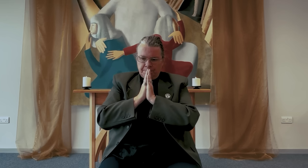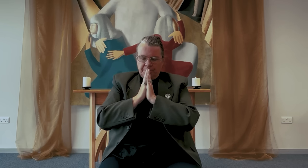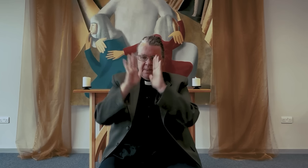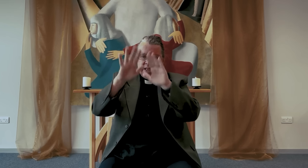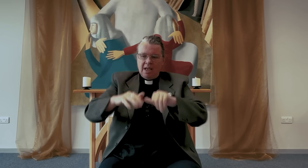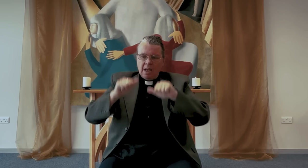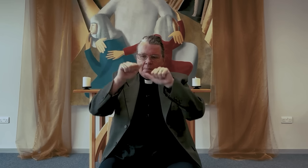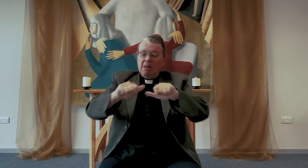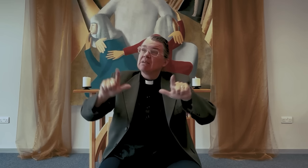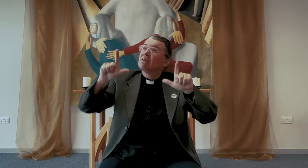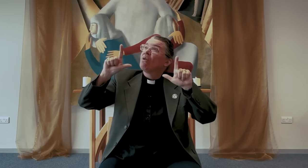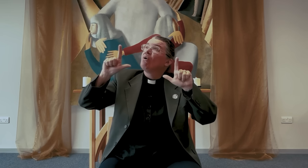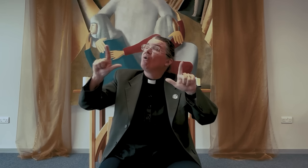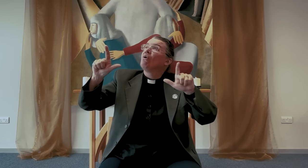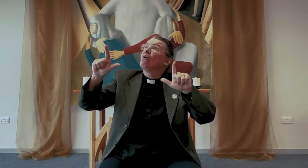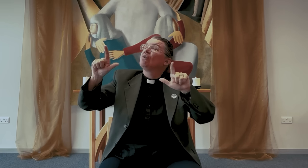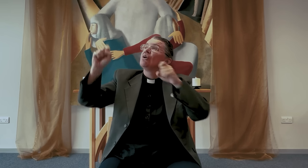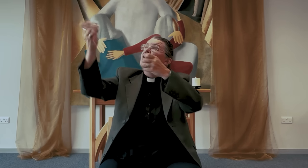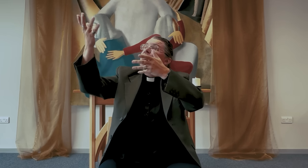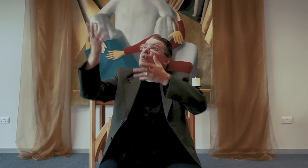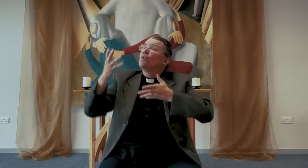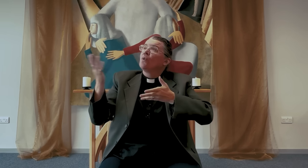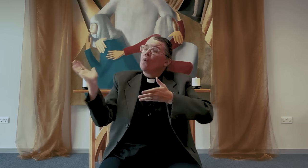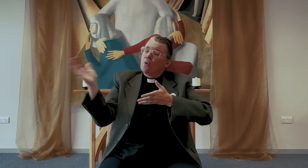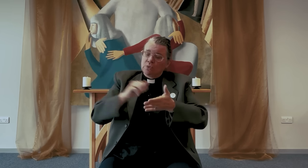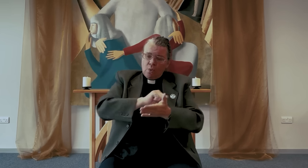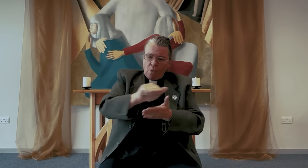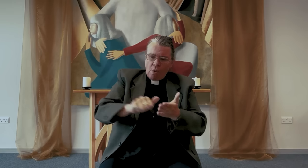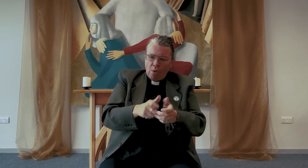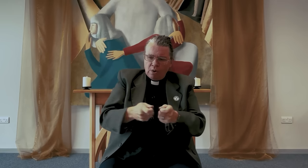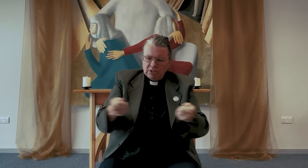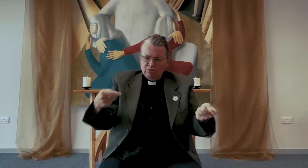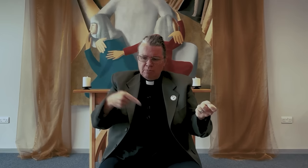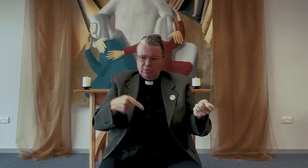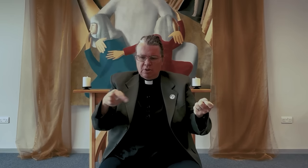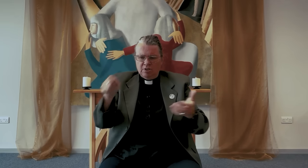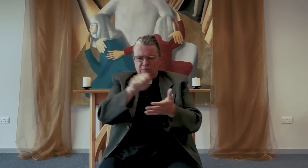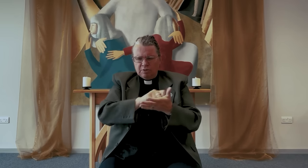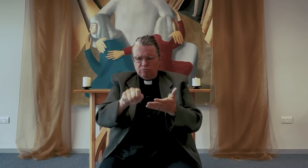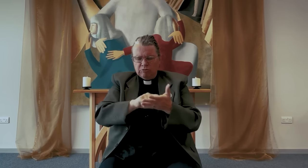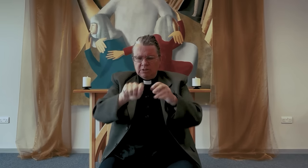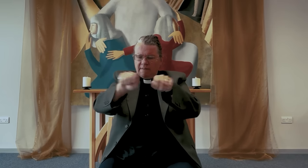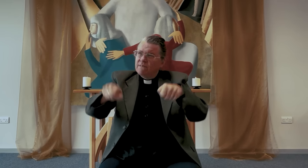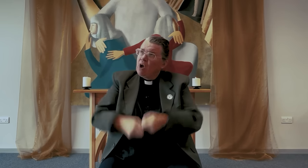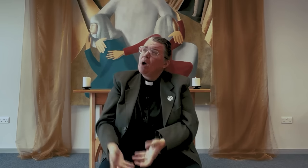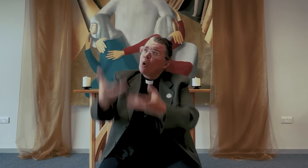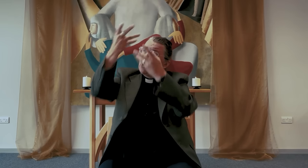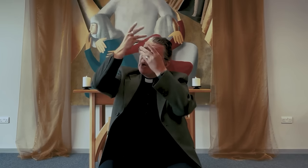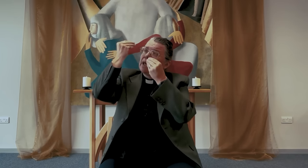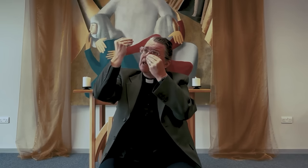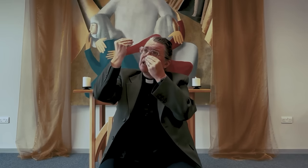Blessed Lord, who caused all holy scriptures to be written for our learning,